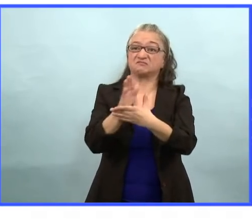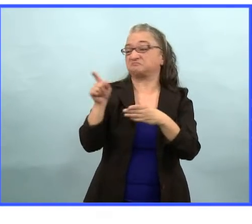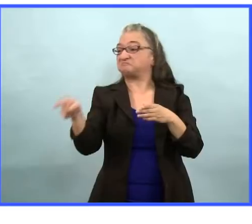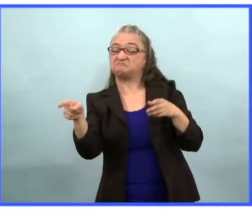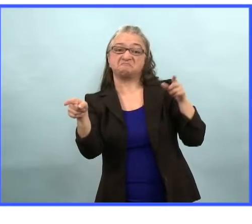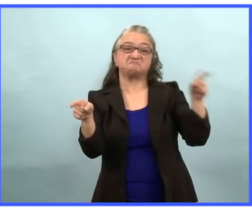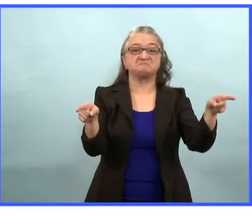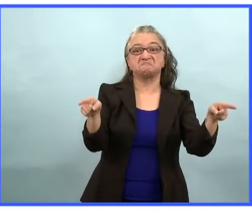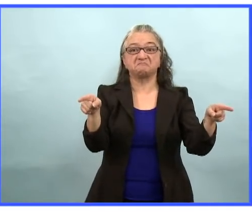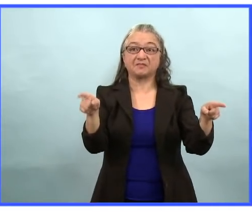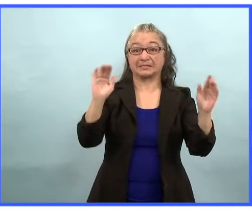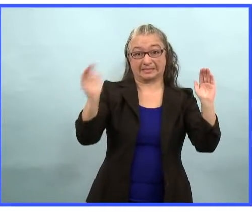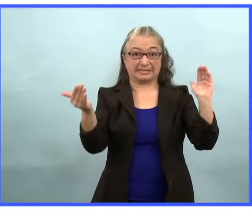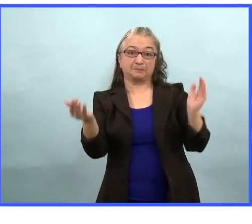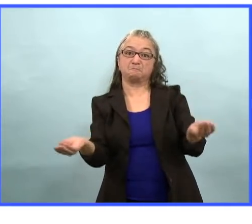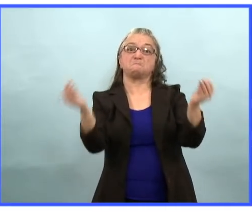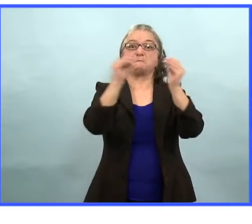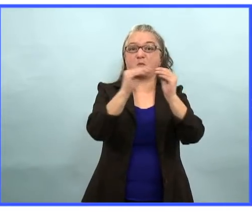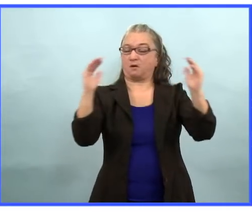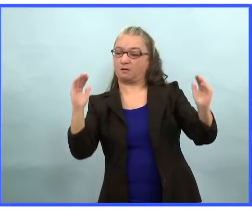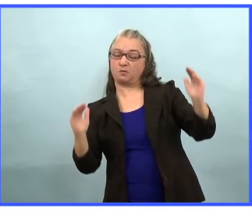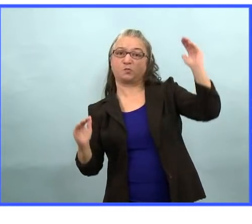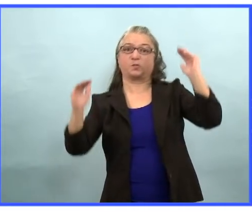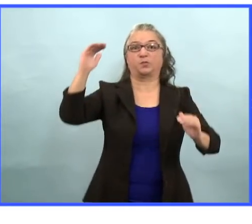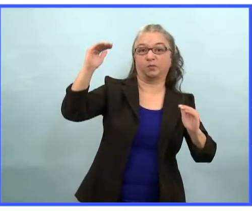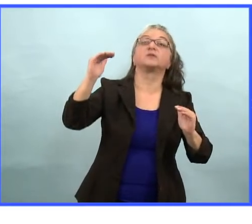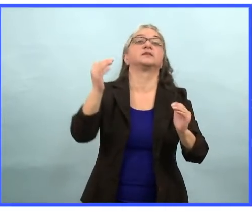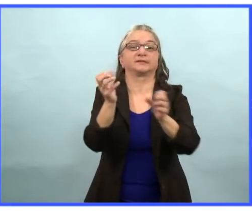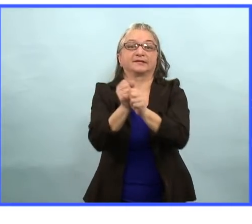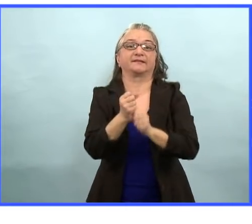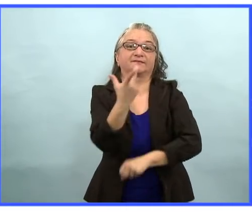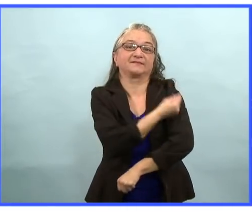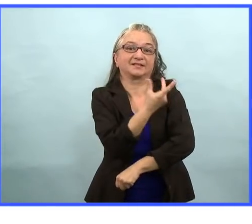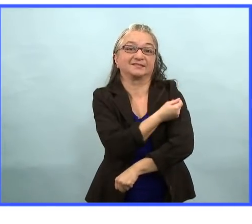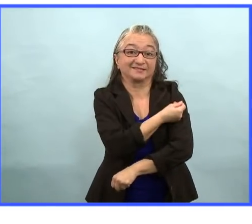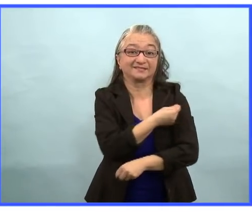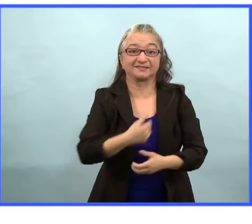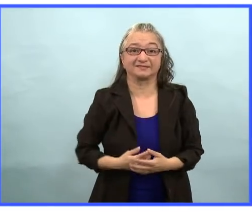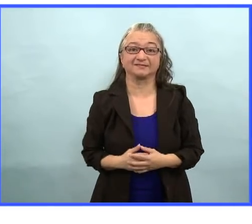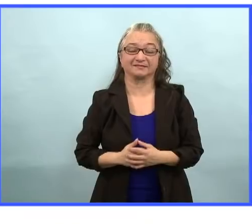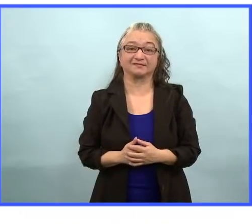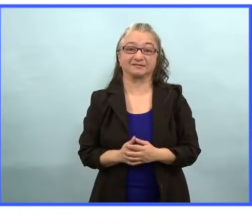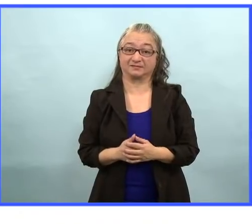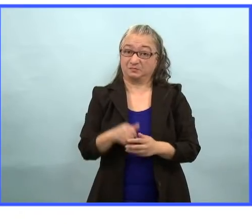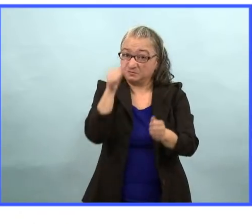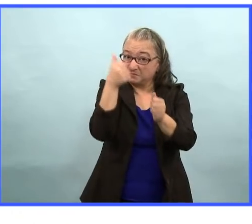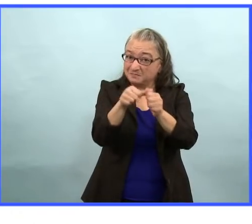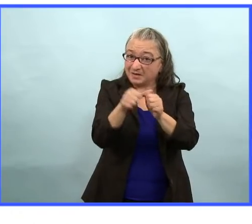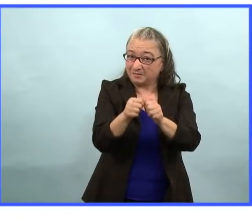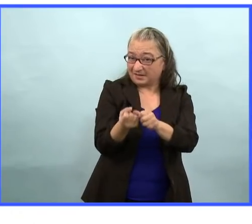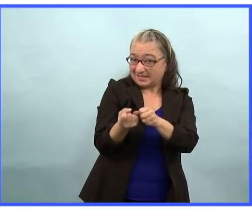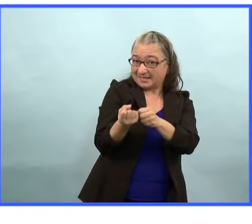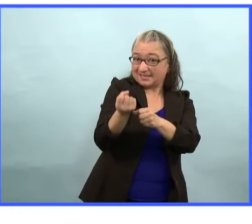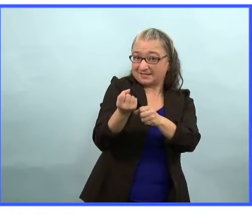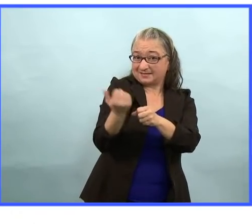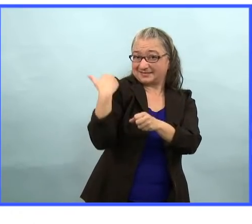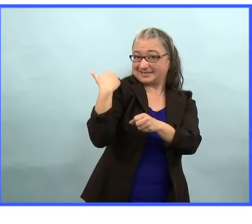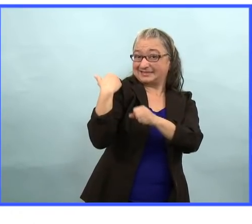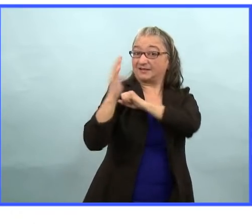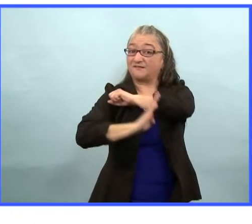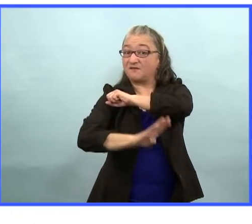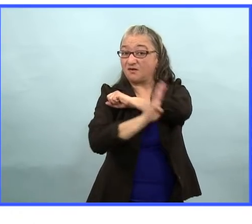as white in the fall wave this significantly shifted case and hospitalization demographics